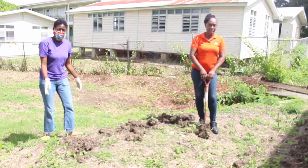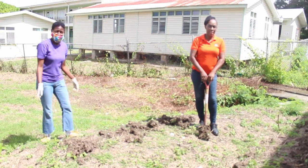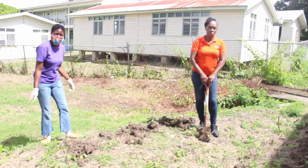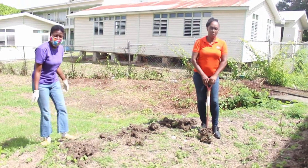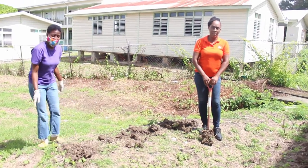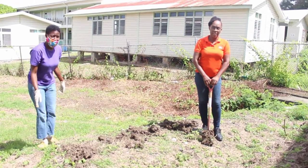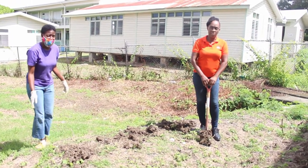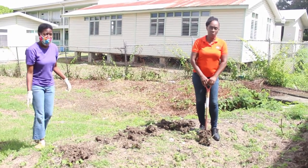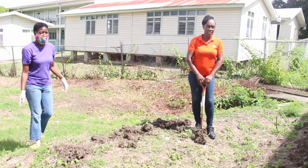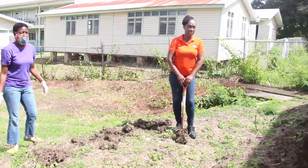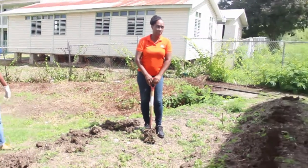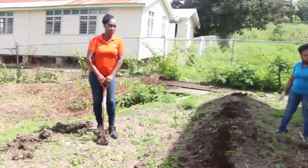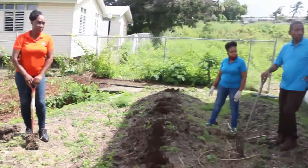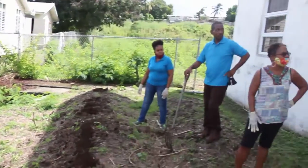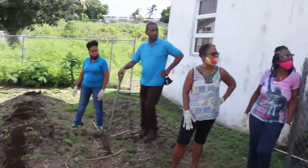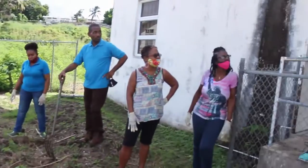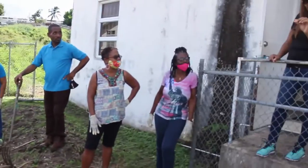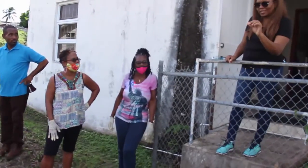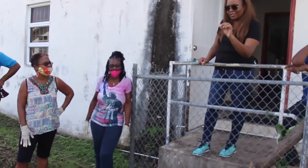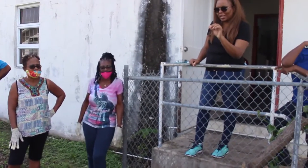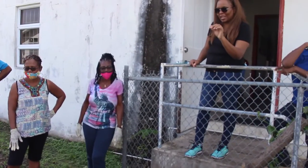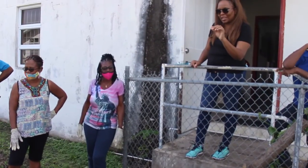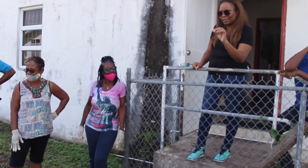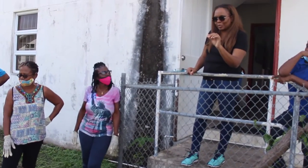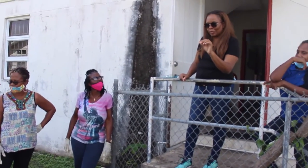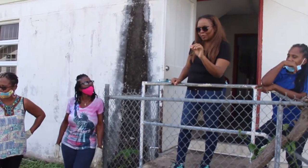and they're going to plant the zucchini exactly what she has to do now